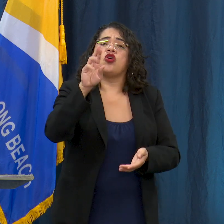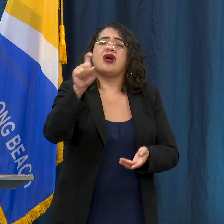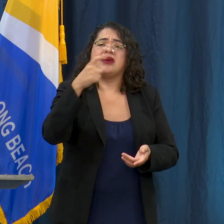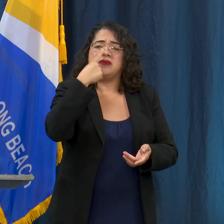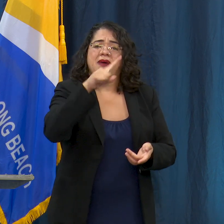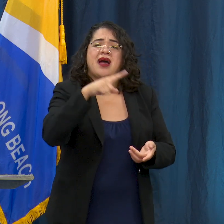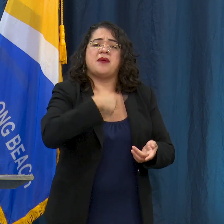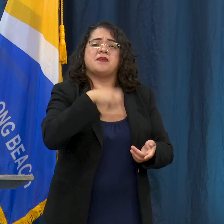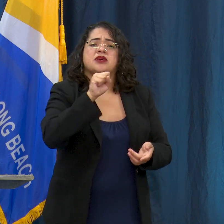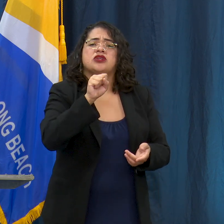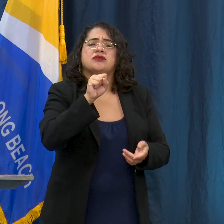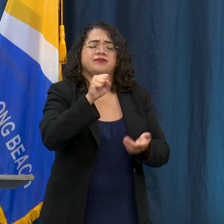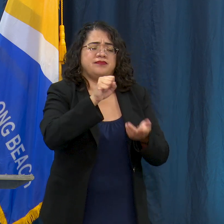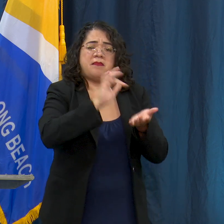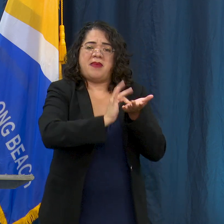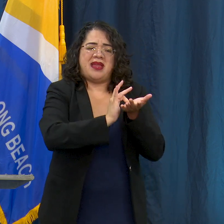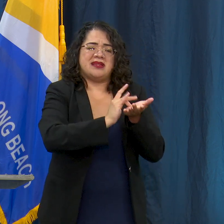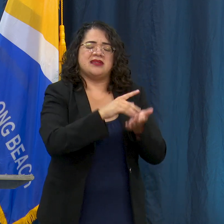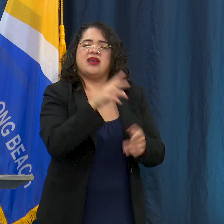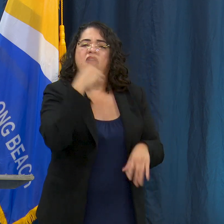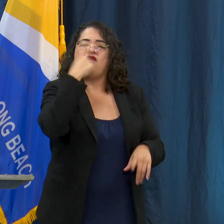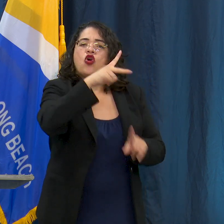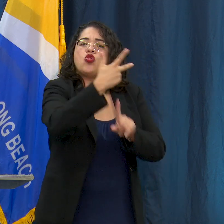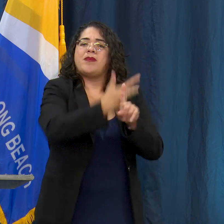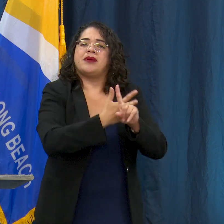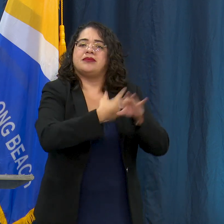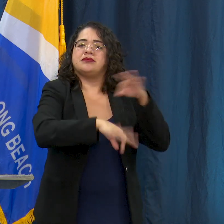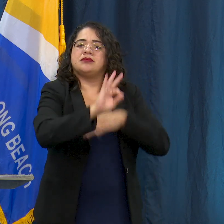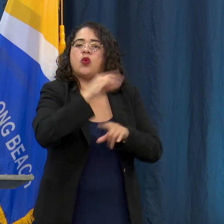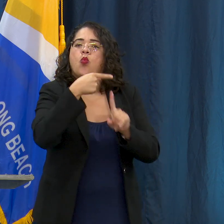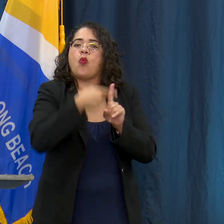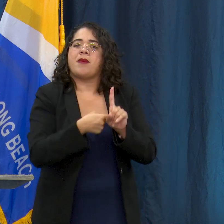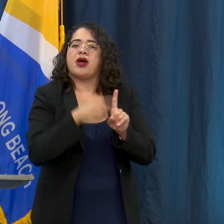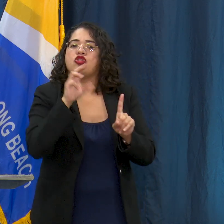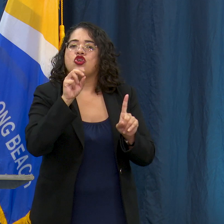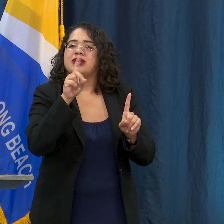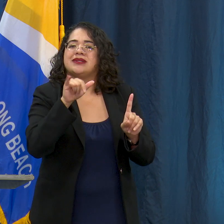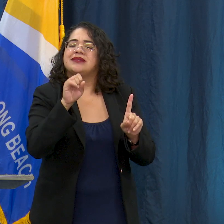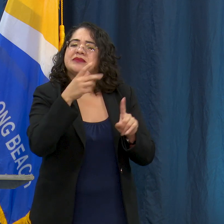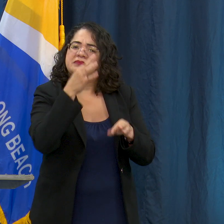so you don't have to visit the pharmacy as often. While these tips are helpful